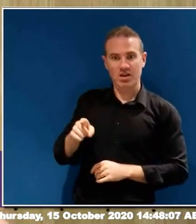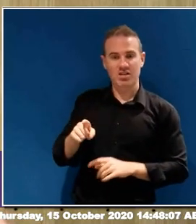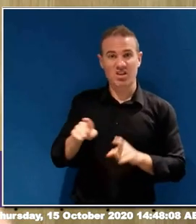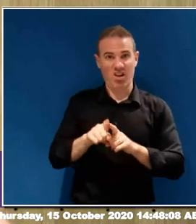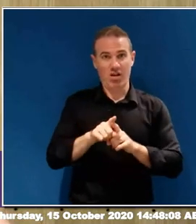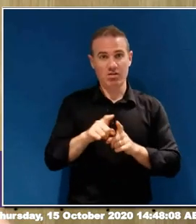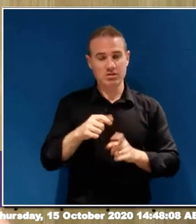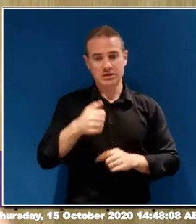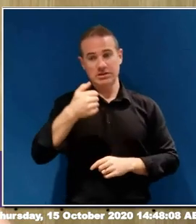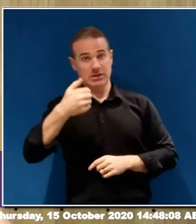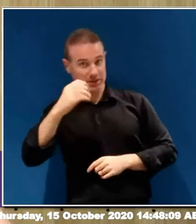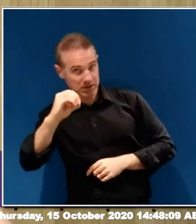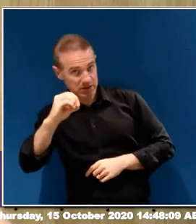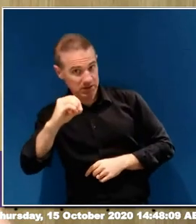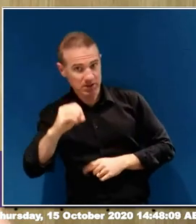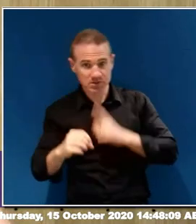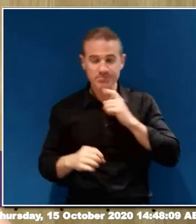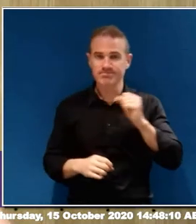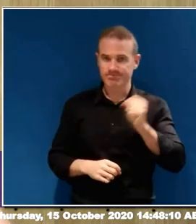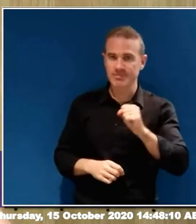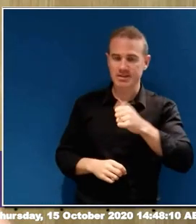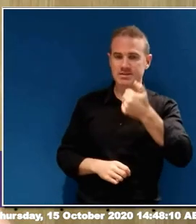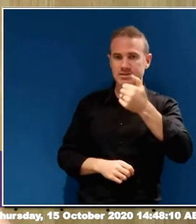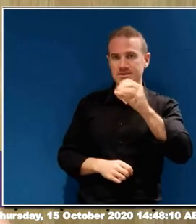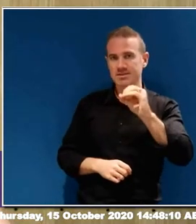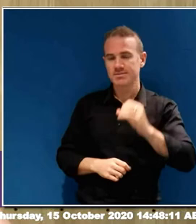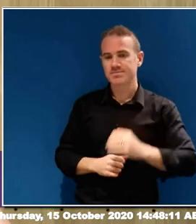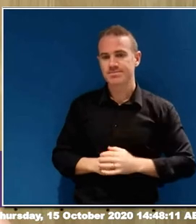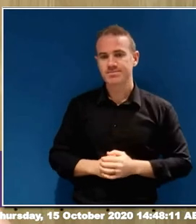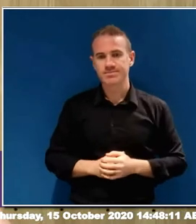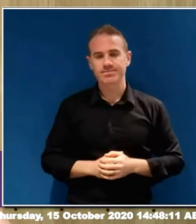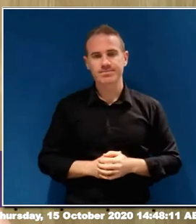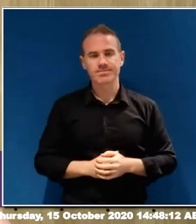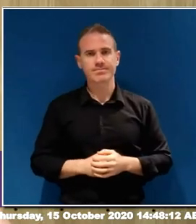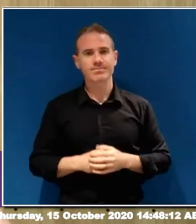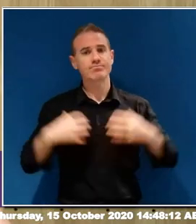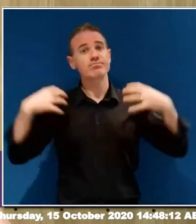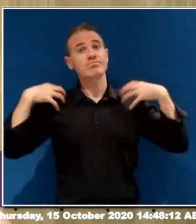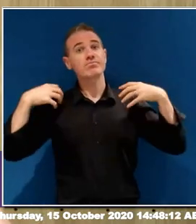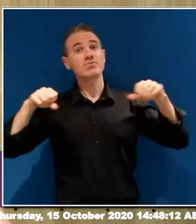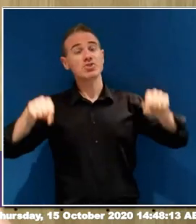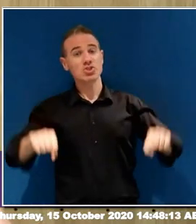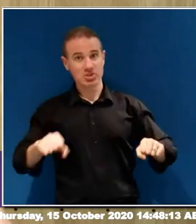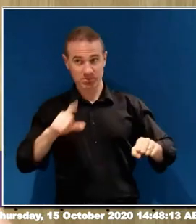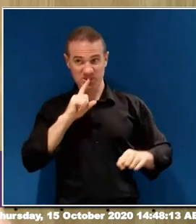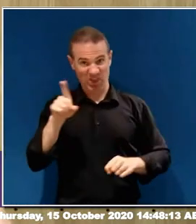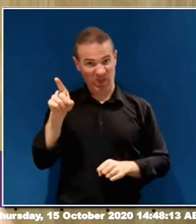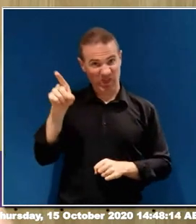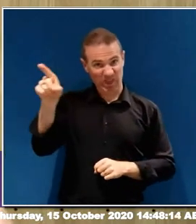Yes. Was there any adjustment for that child - it's the Chair here